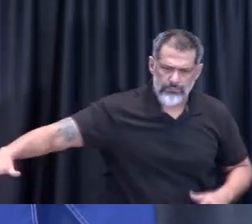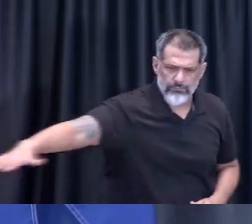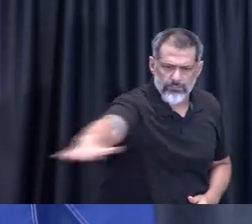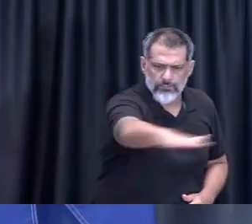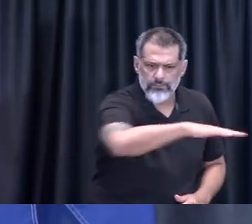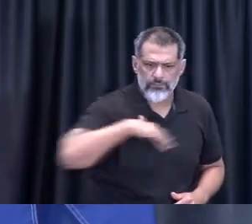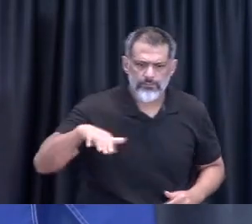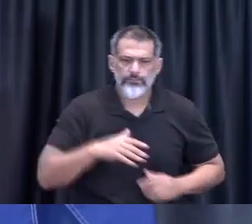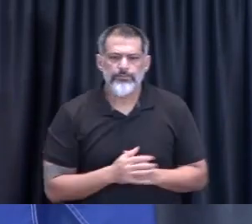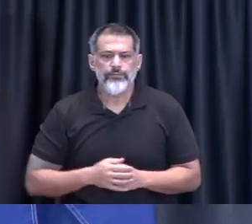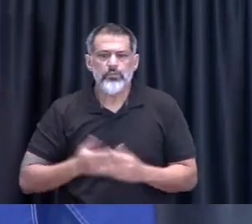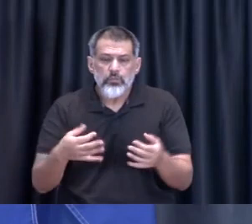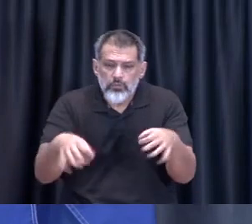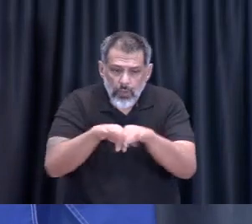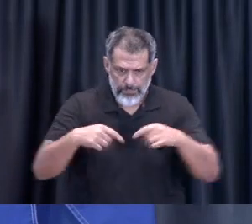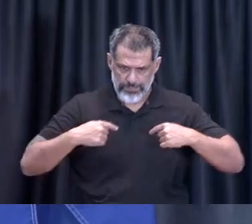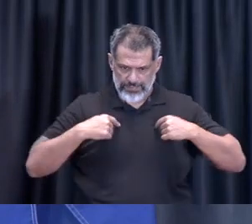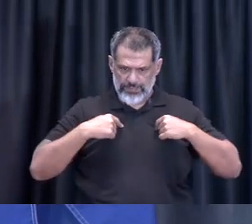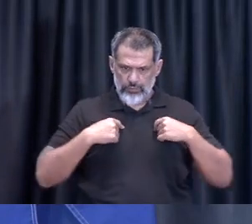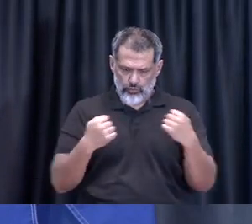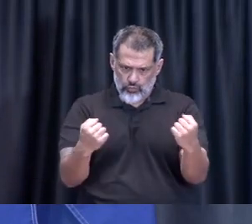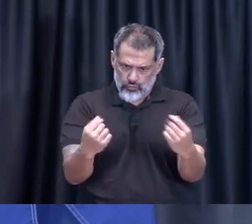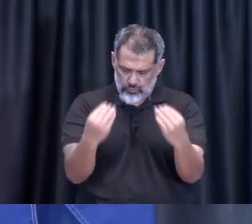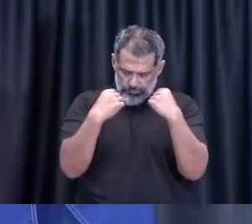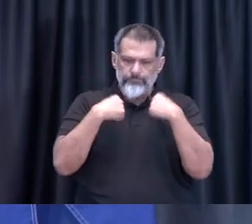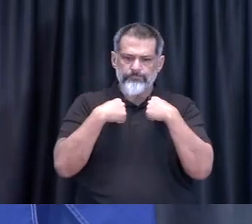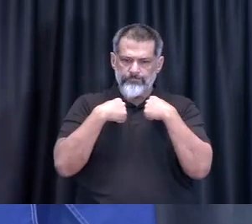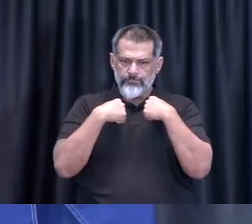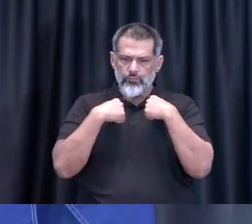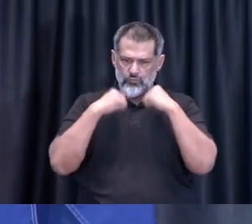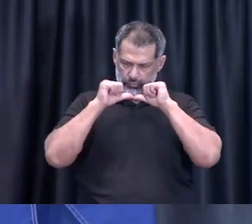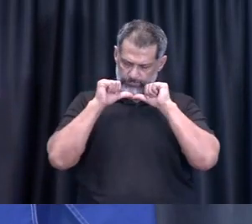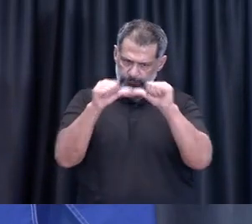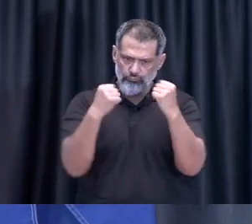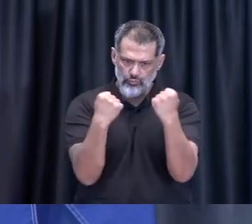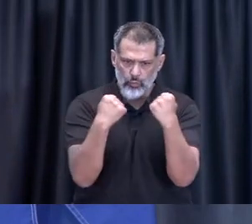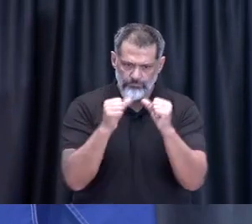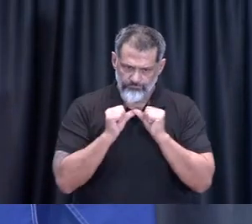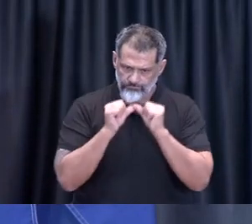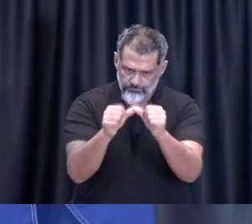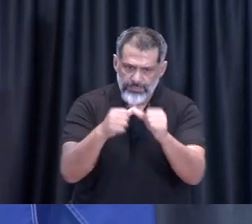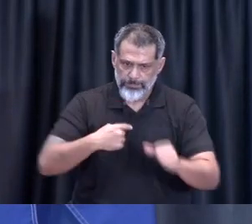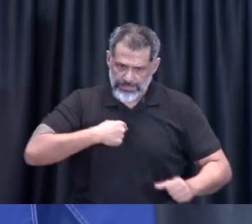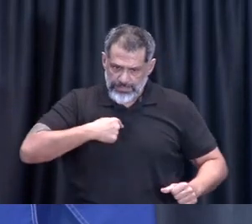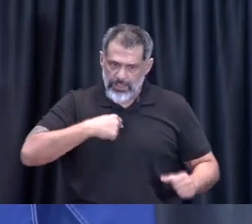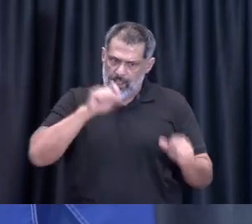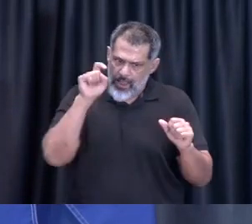resilient and strong has been an important factor in maintaining my ability to bring the very best that